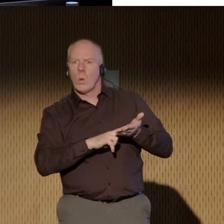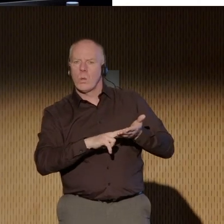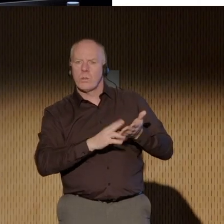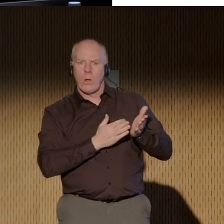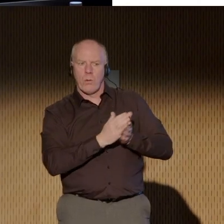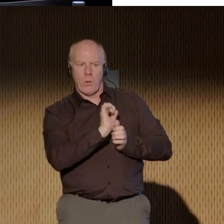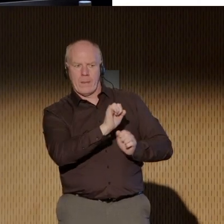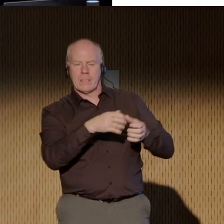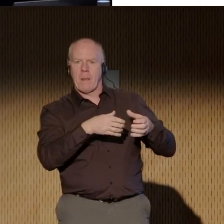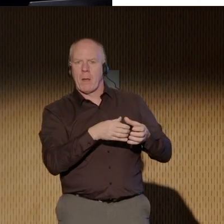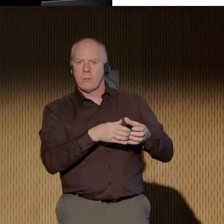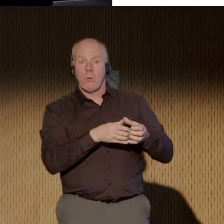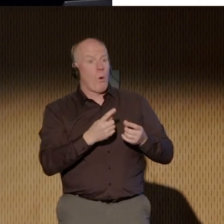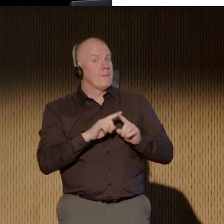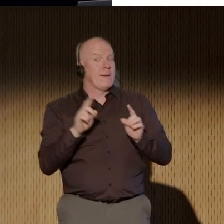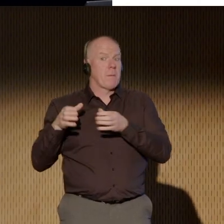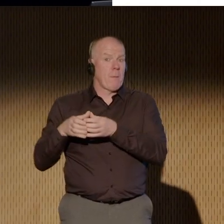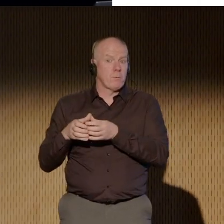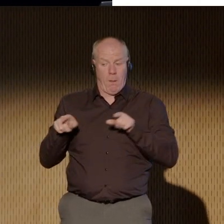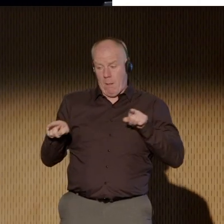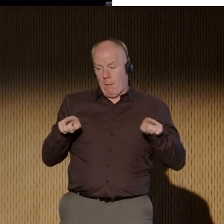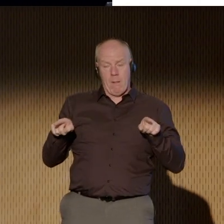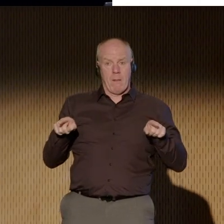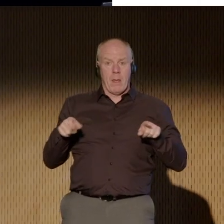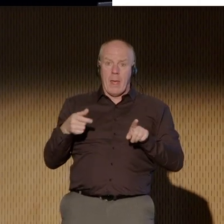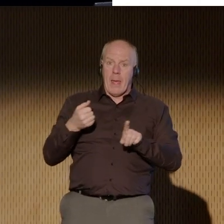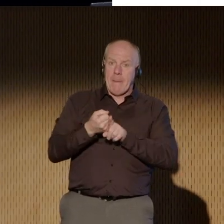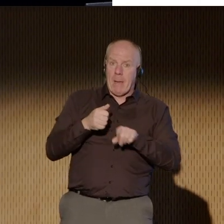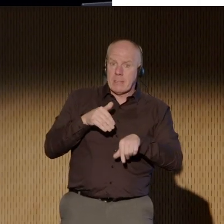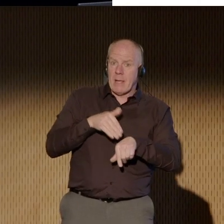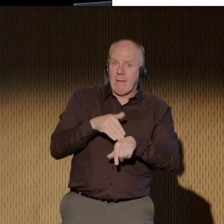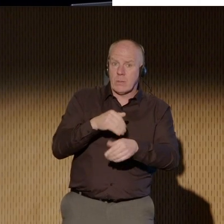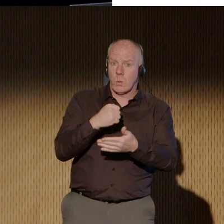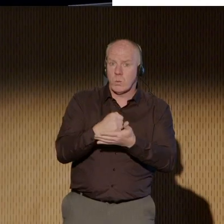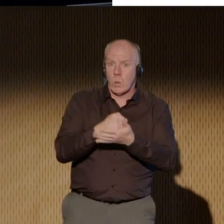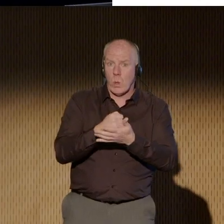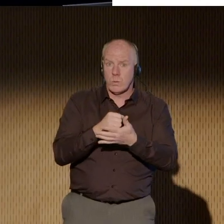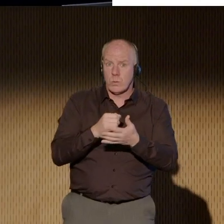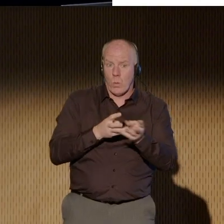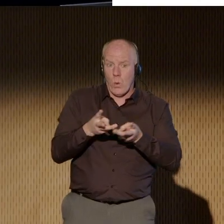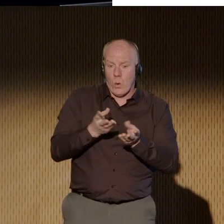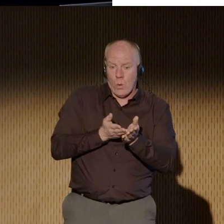or indeed different modules, does that impact how a student is engaging. If